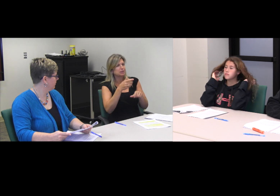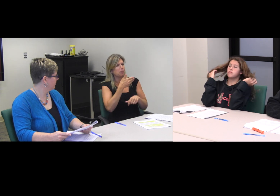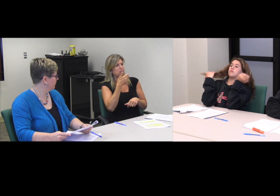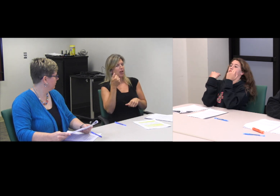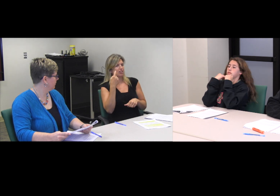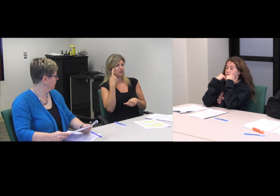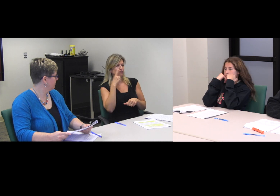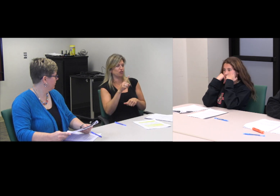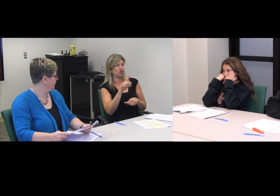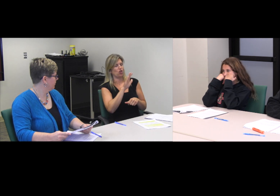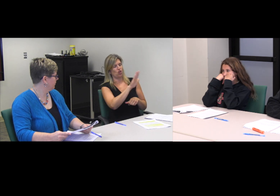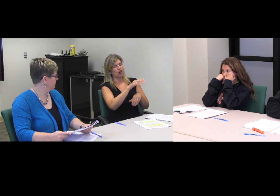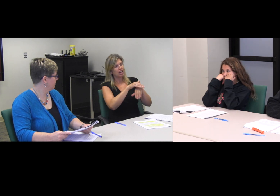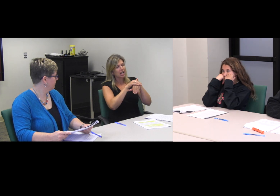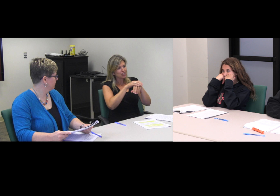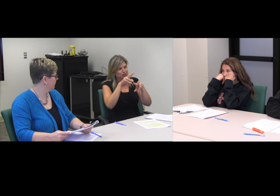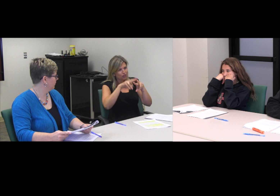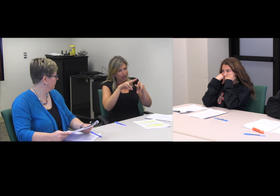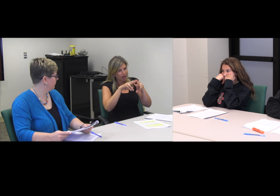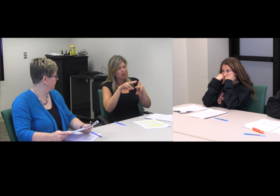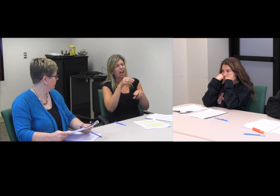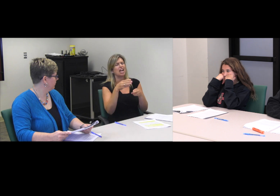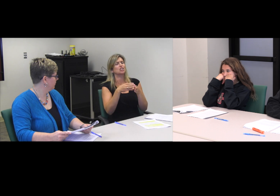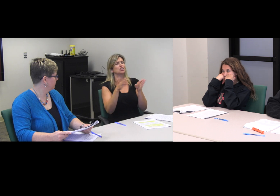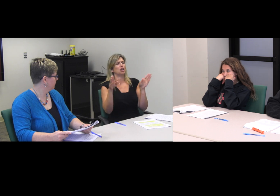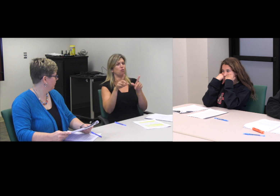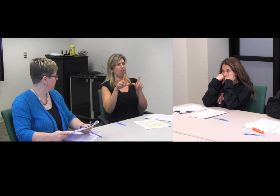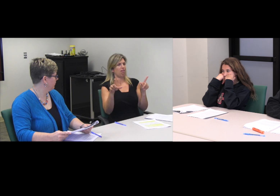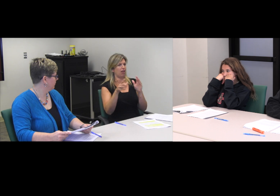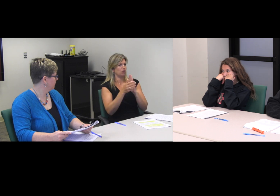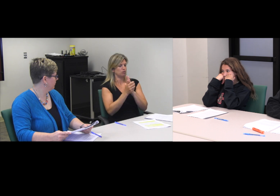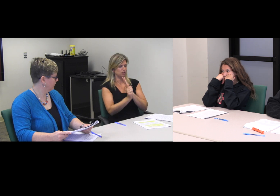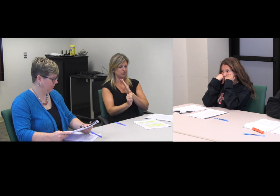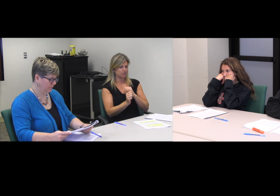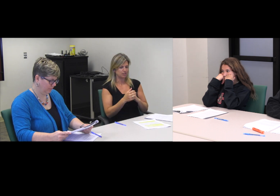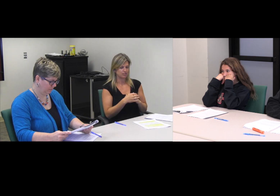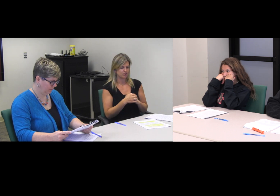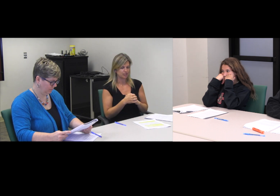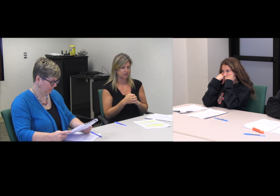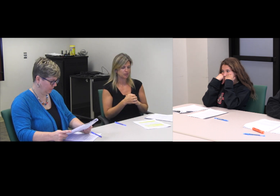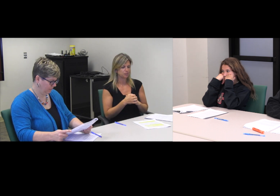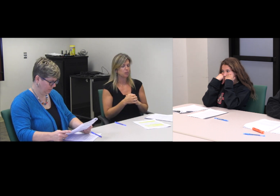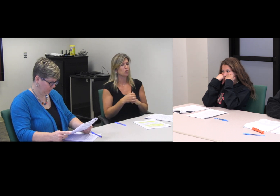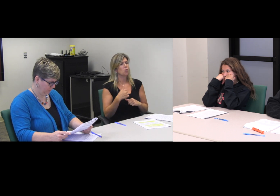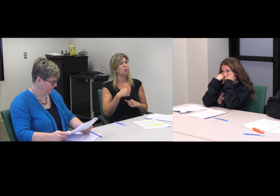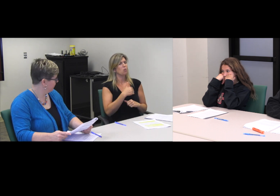when we pick which tests would give us information about Javanna's English vocabulary and general language skills.